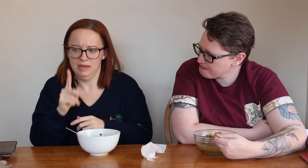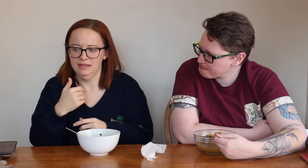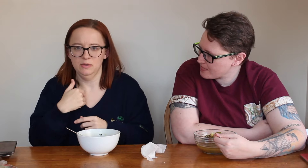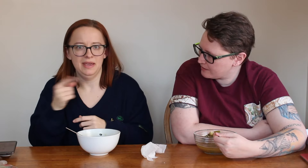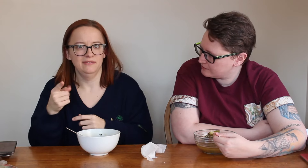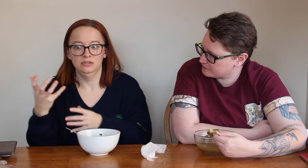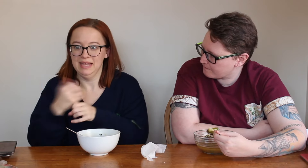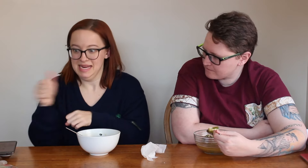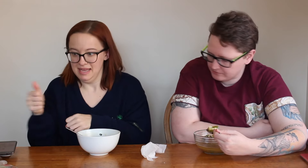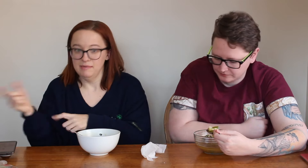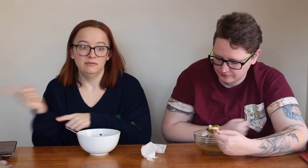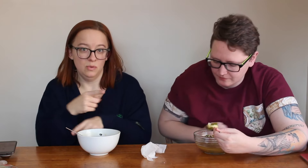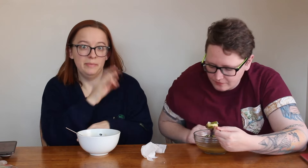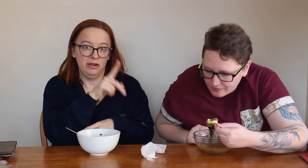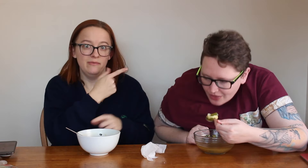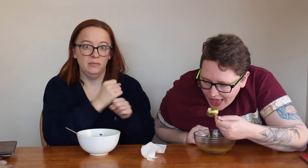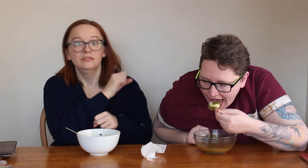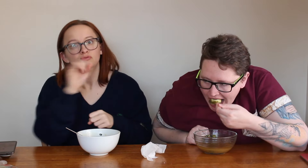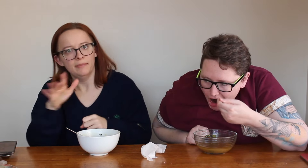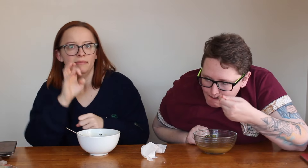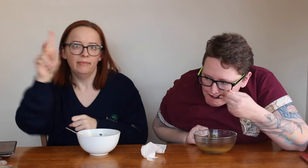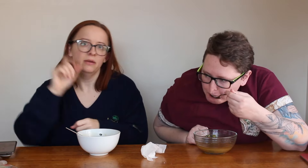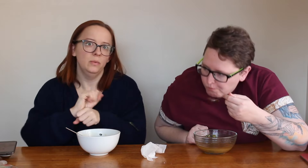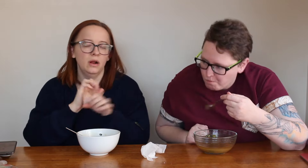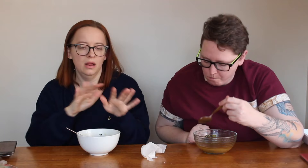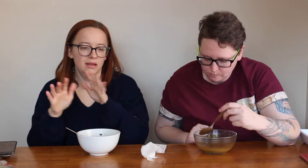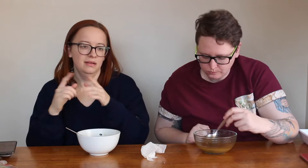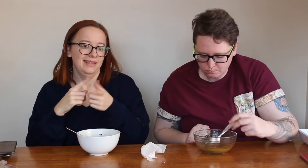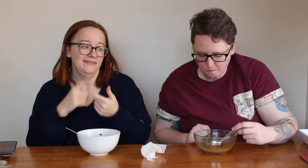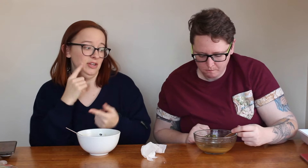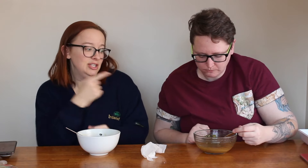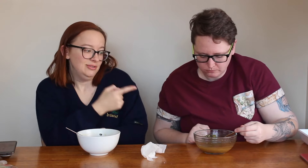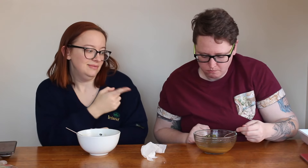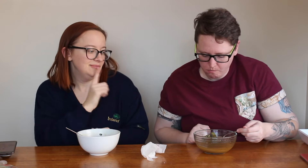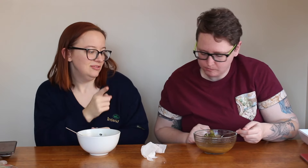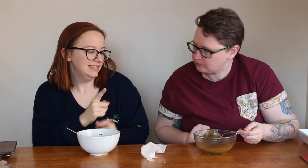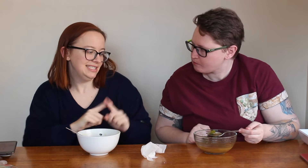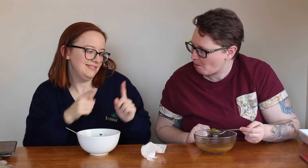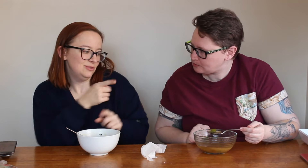Figure out a work schedule. Because it's definitely impacted our relationship because I'm gone most evenings, I don't get to see her as much.